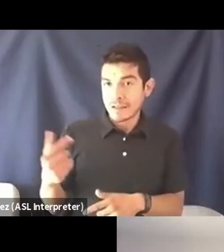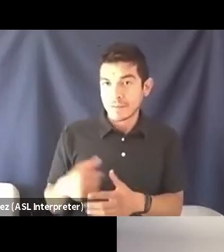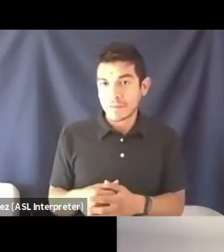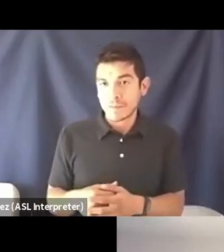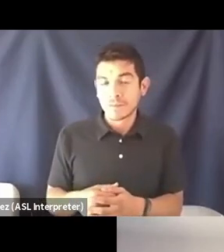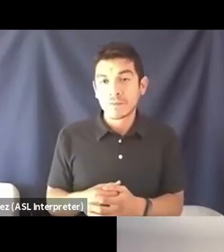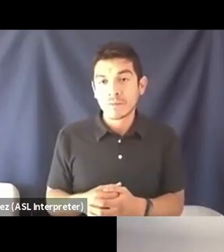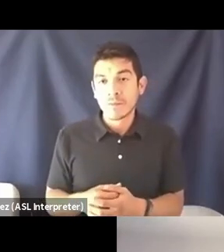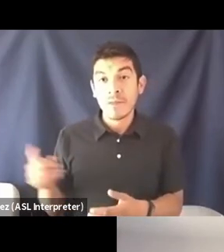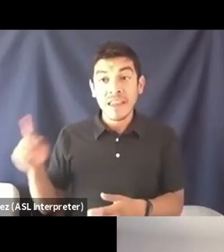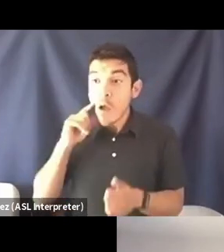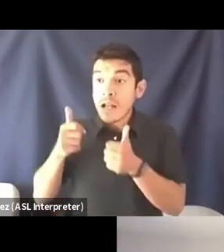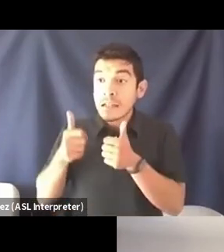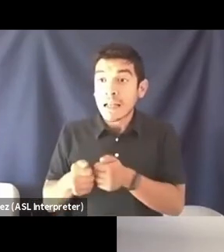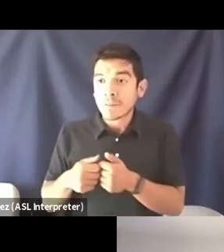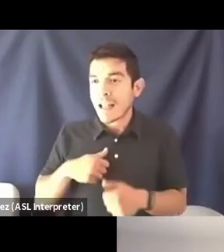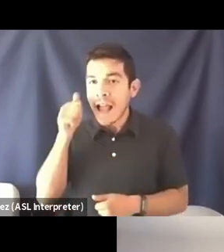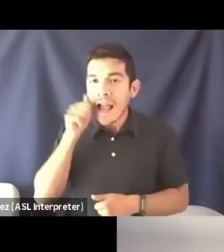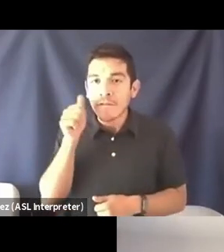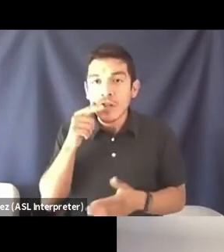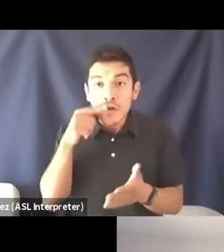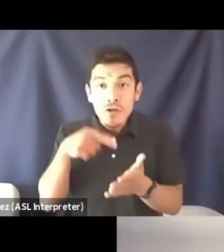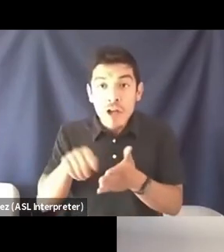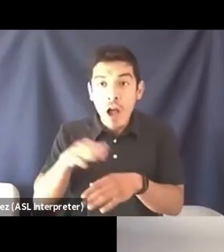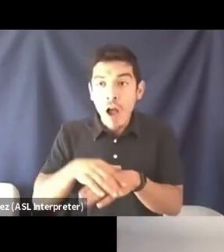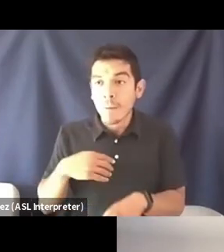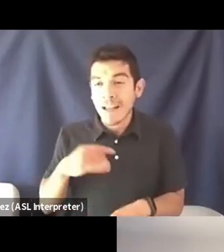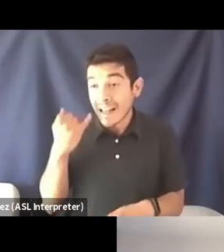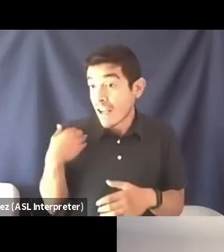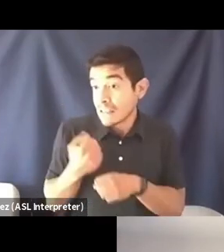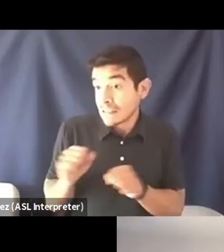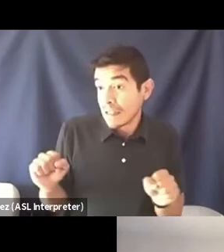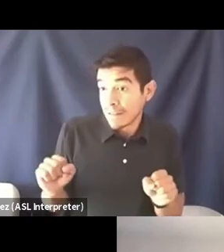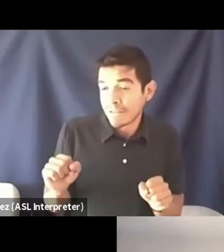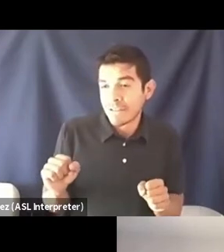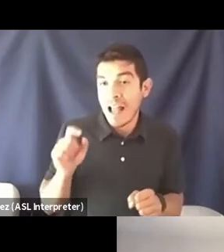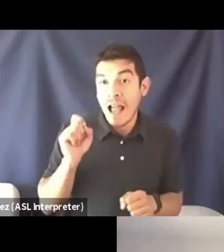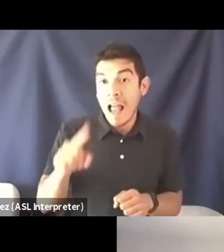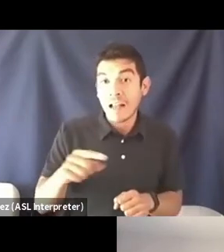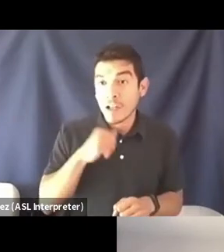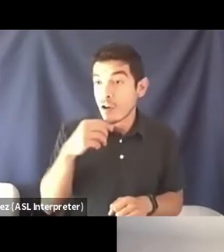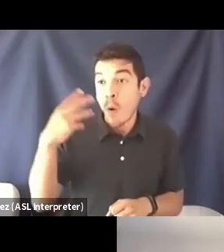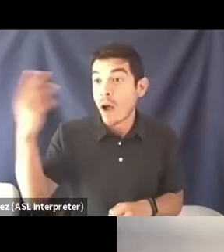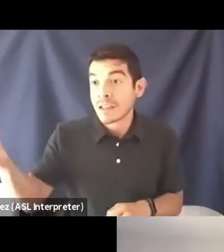They will text me every day checking in whether I was safe. And ask me don't go outside, stay at home